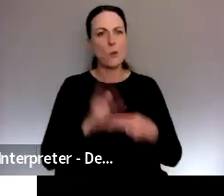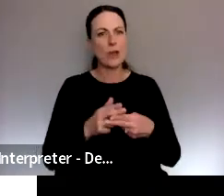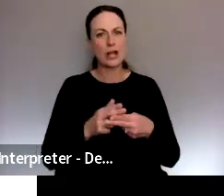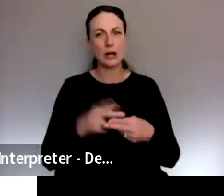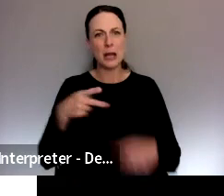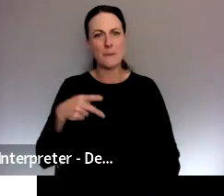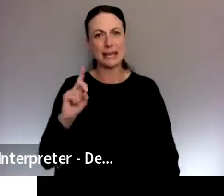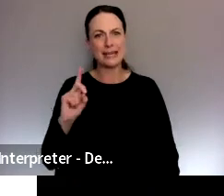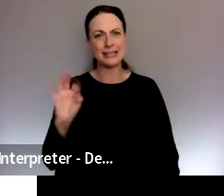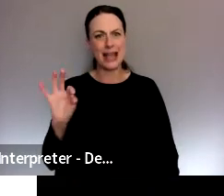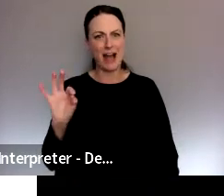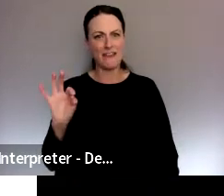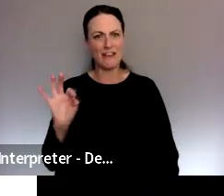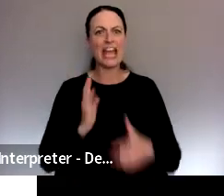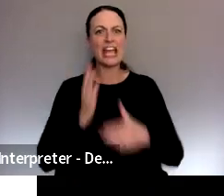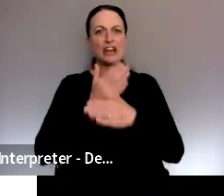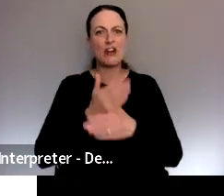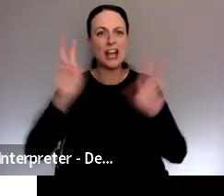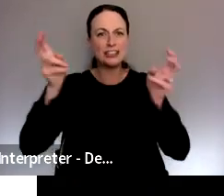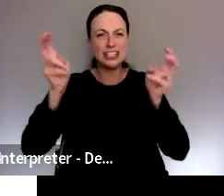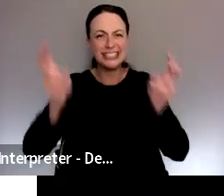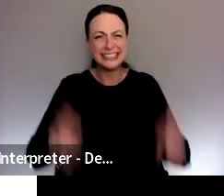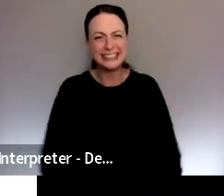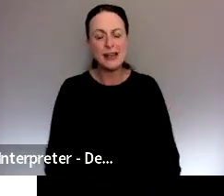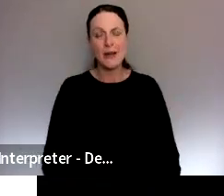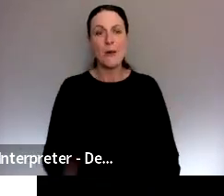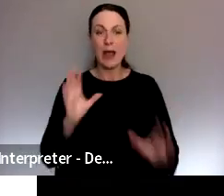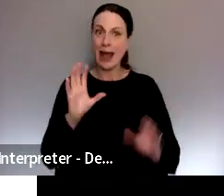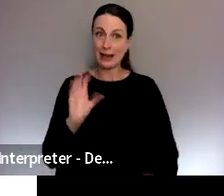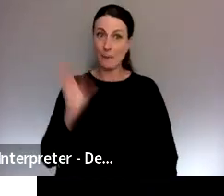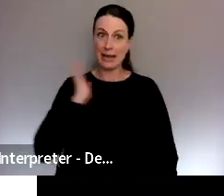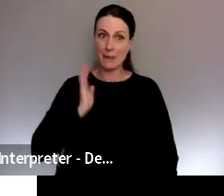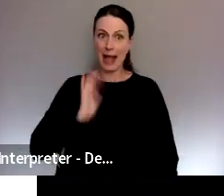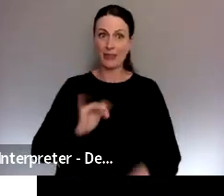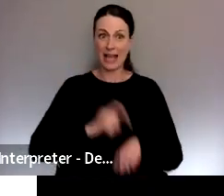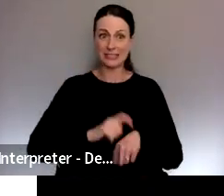We called it a PDF intervention. We had a company... Back in those days,